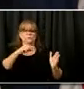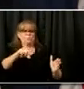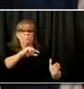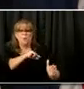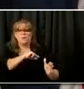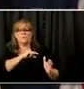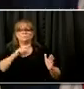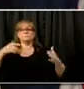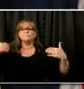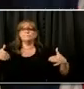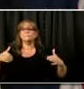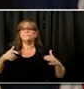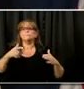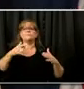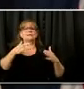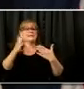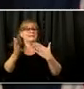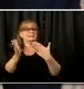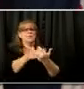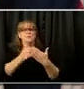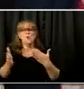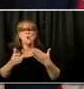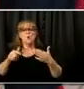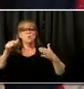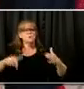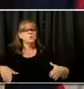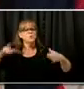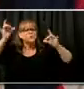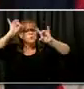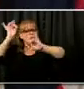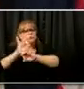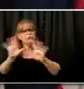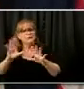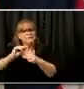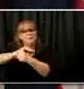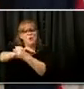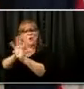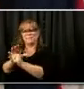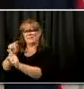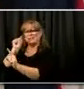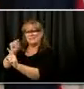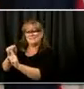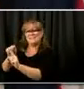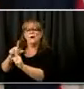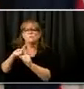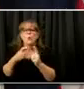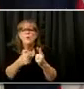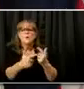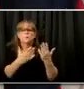to start by thanking our districts our schools our teachers our education professionals and our staff